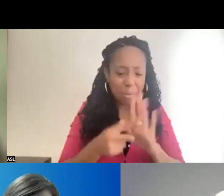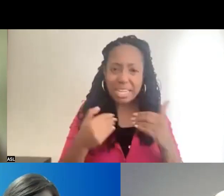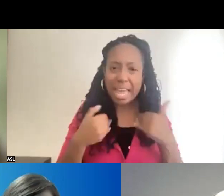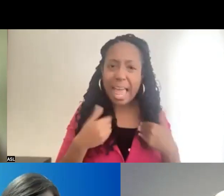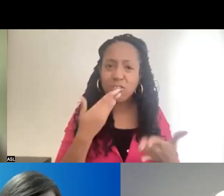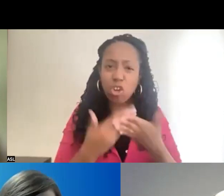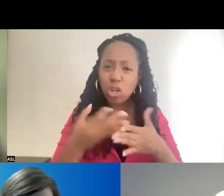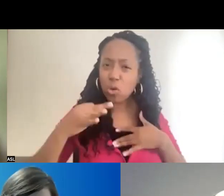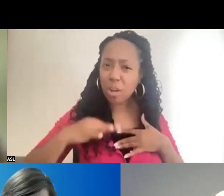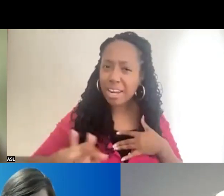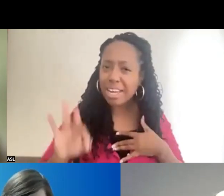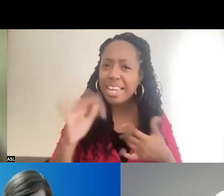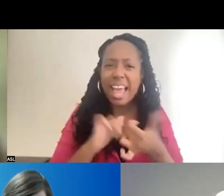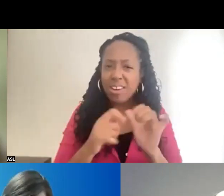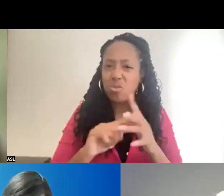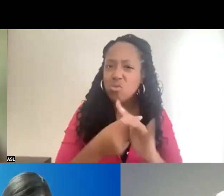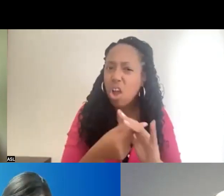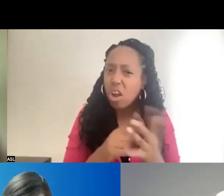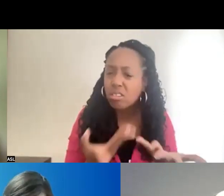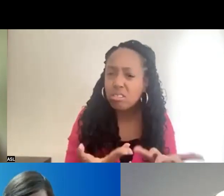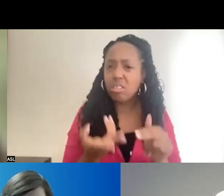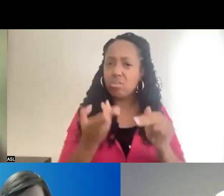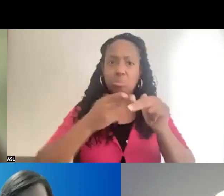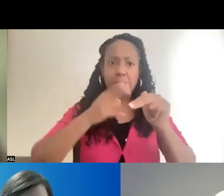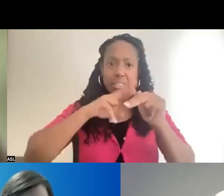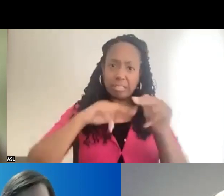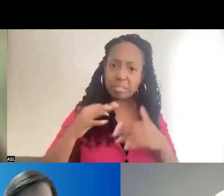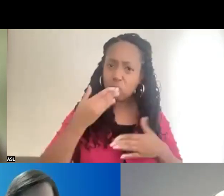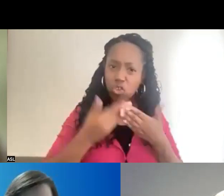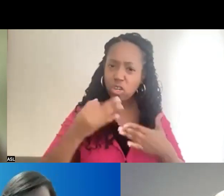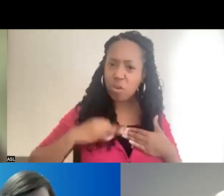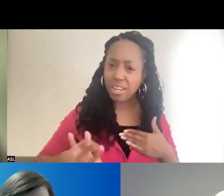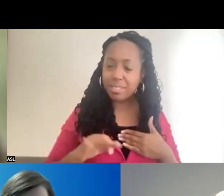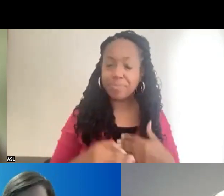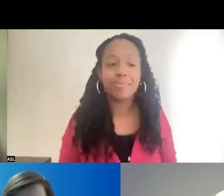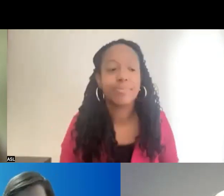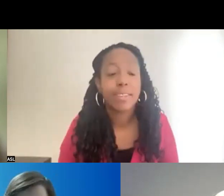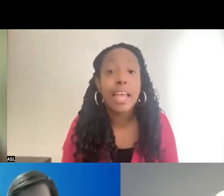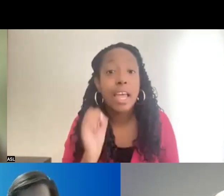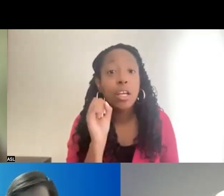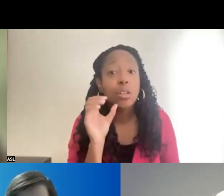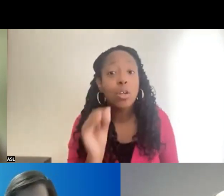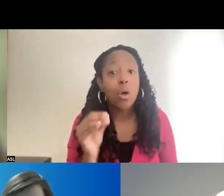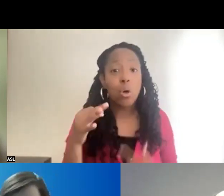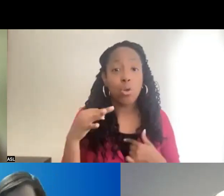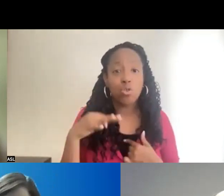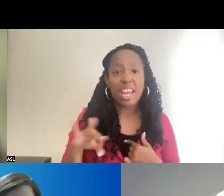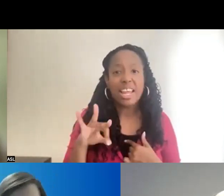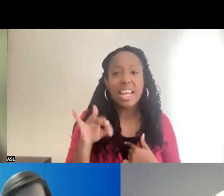do people get started for building their credit score so credit is kind of like a grade like ABC